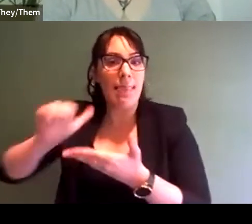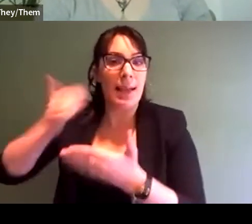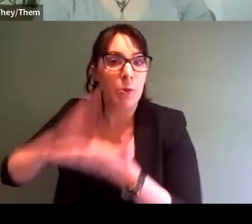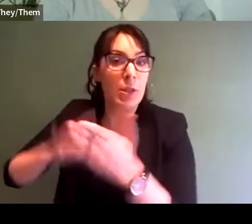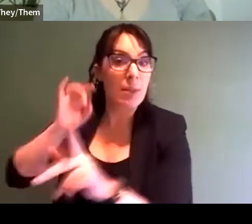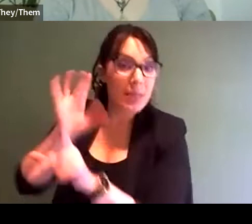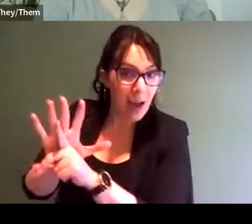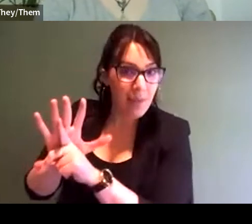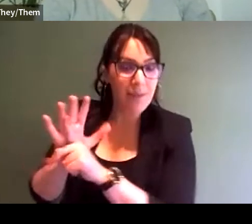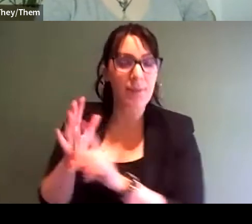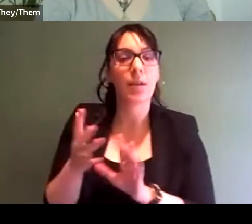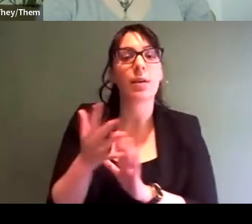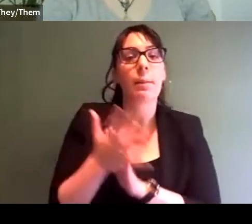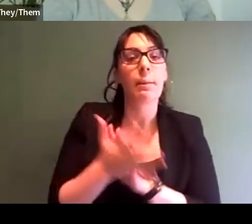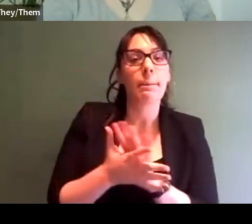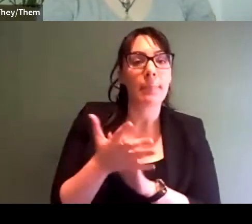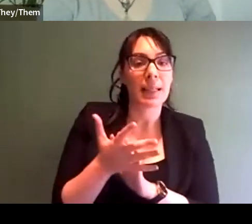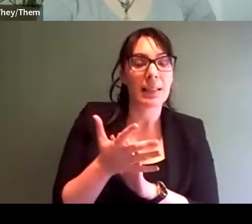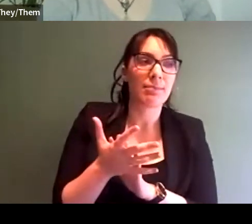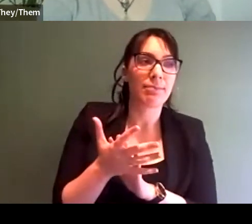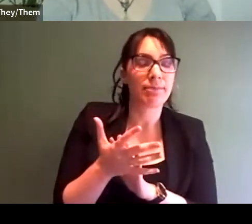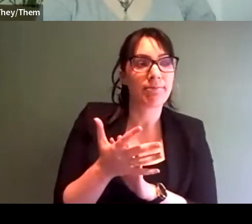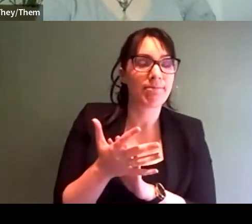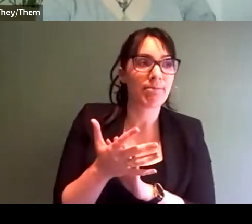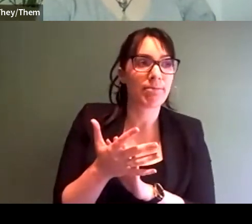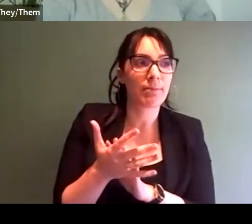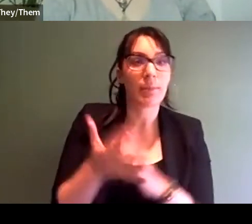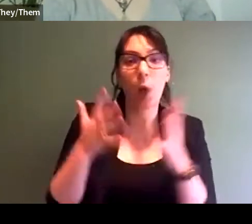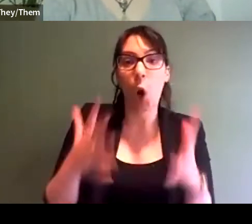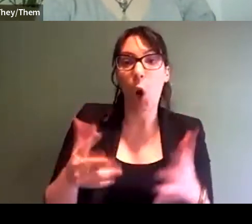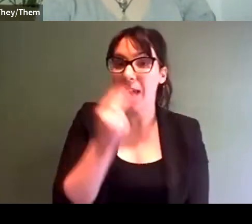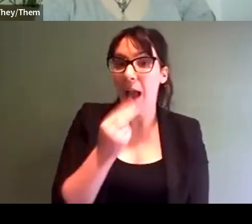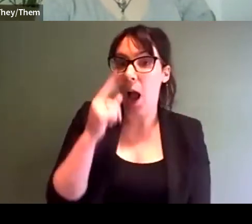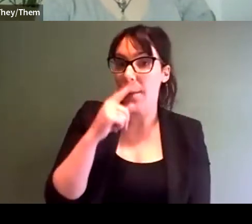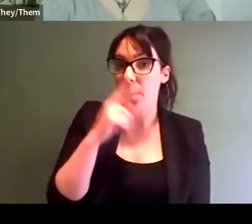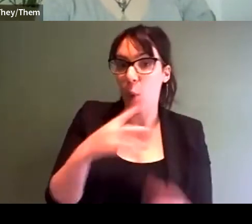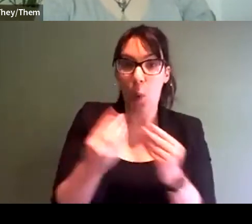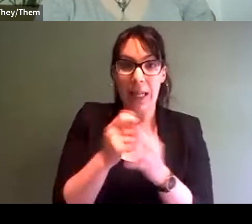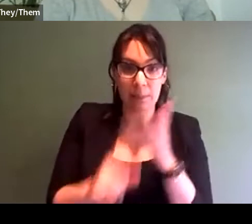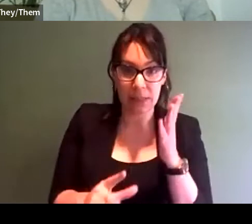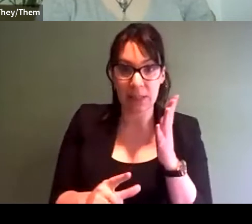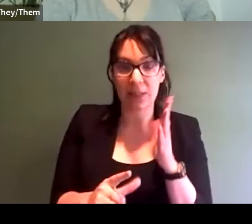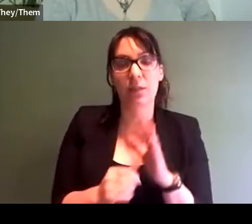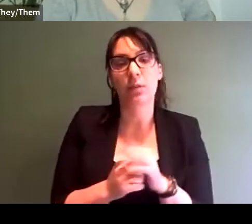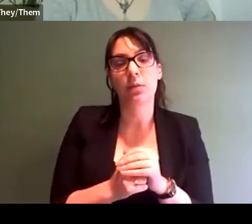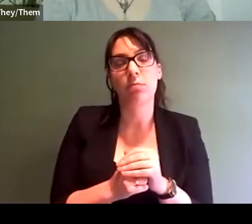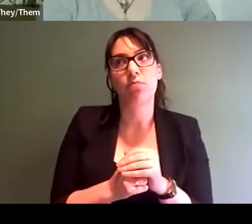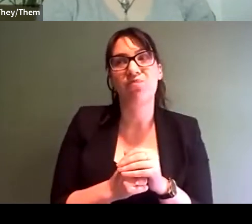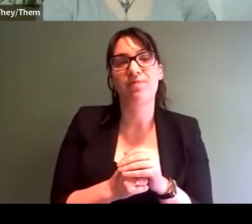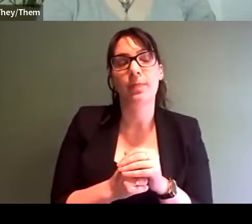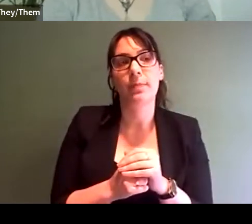And then, finally, A lot of young people with disabilities often.